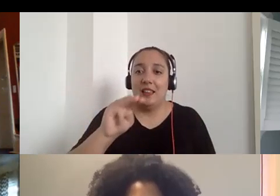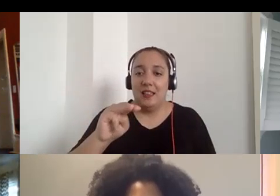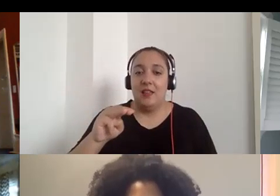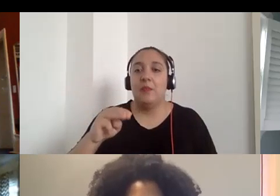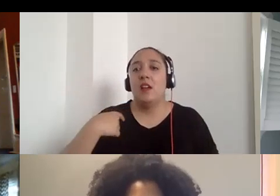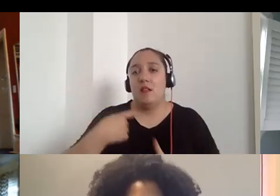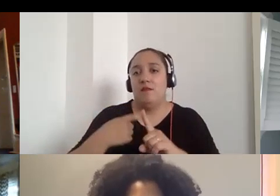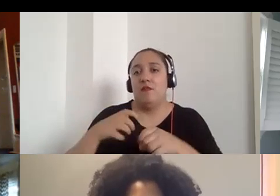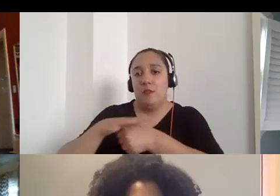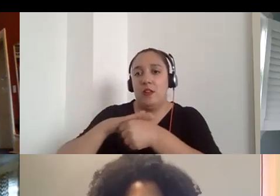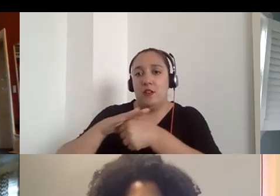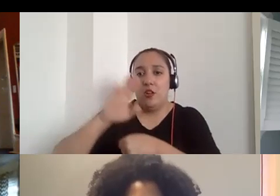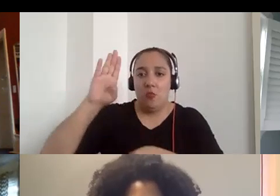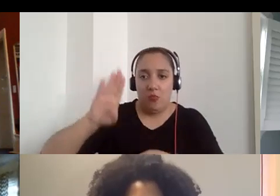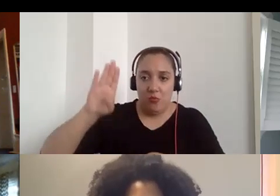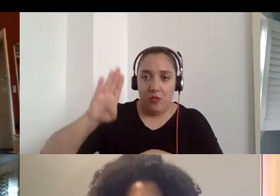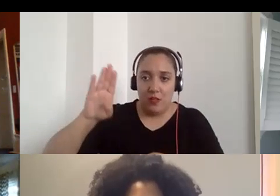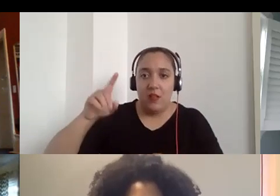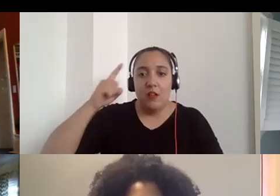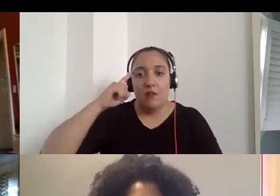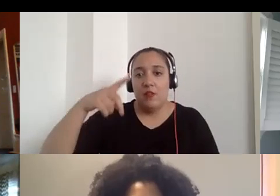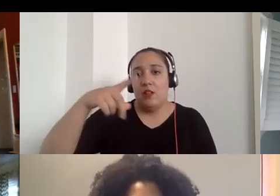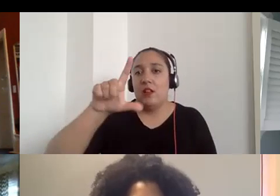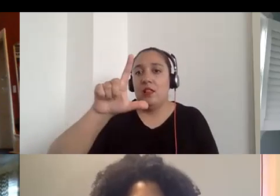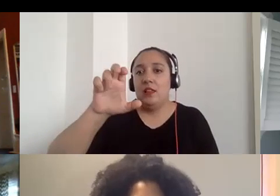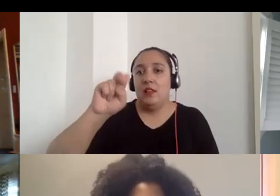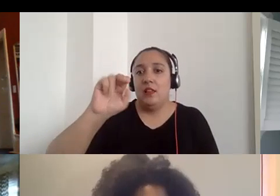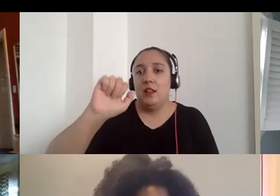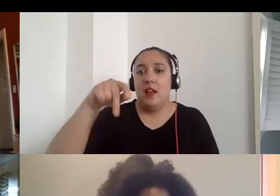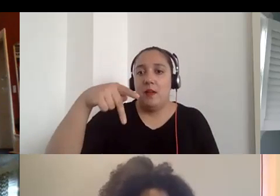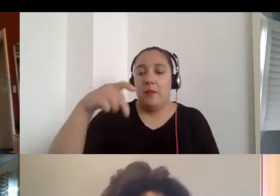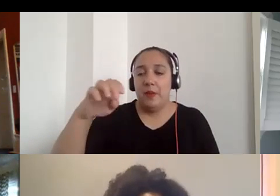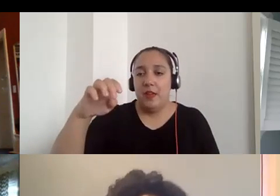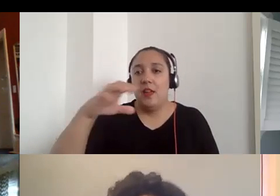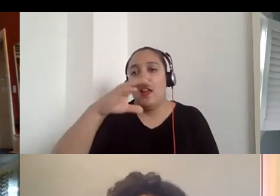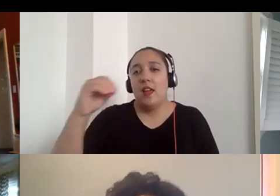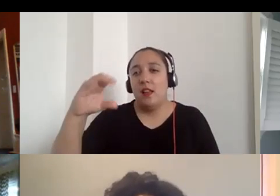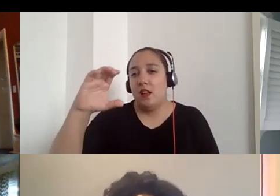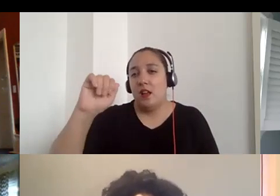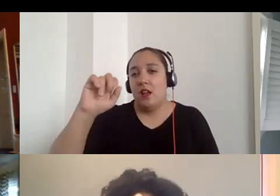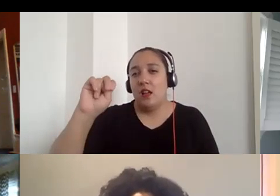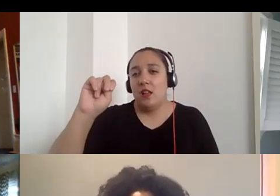and Canarsie people, I am a nondisabled heterosexual African-American male.